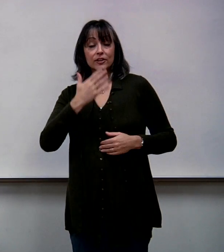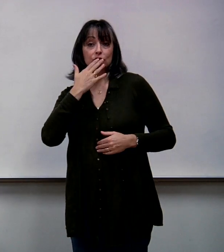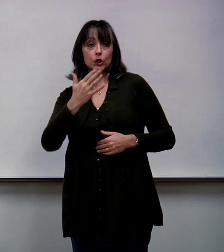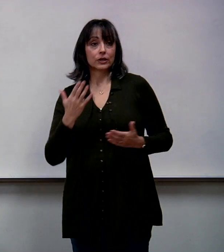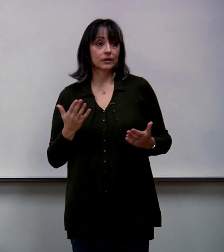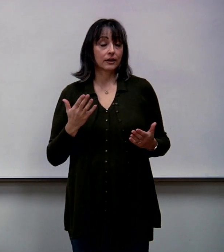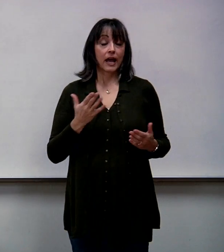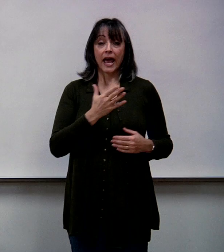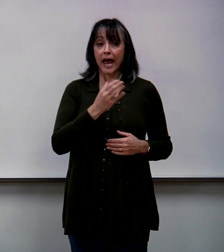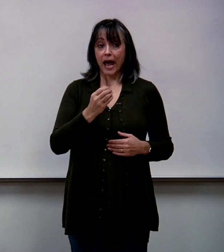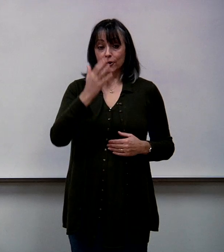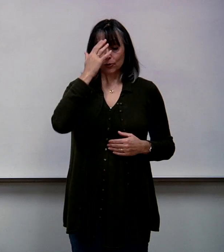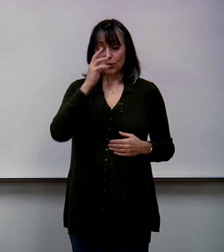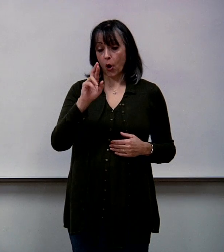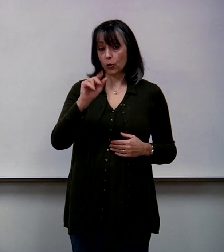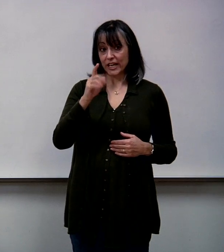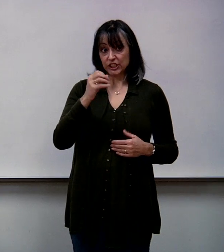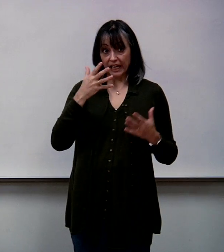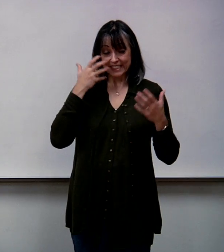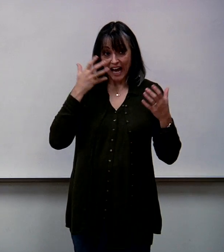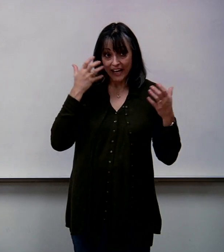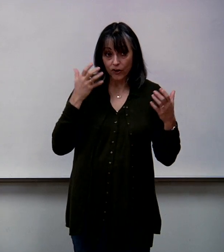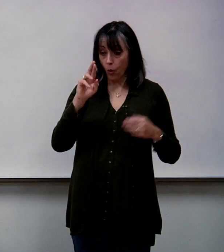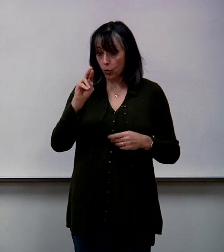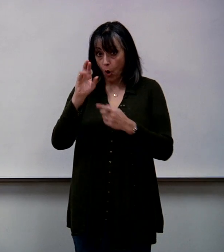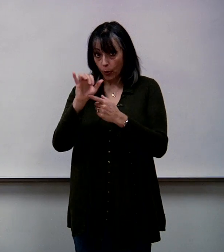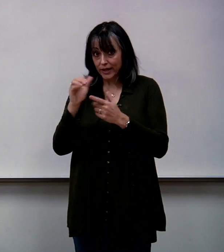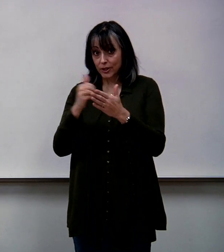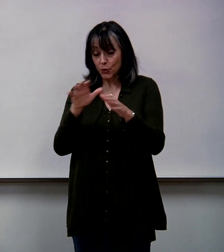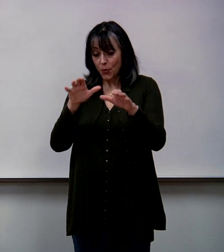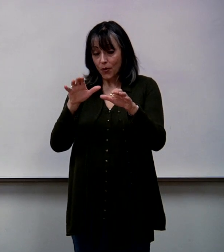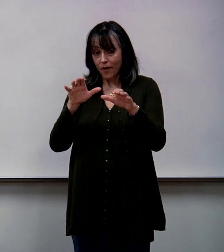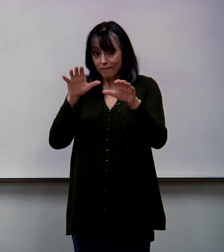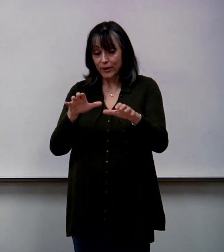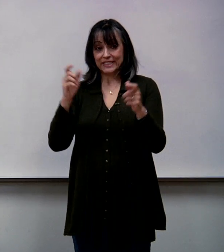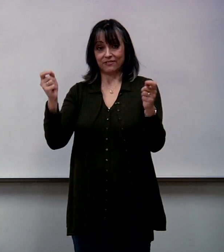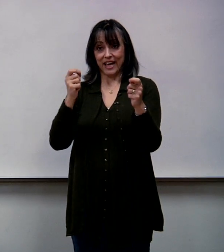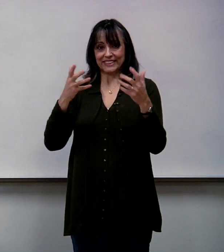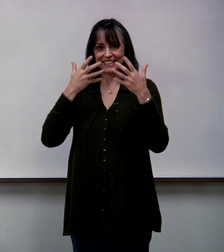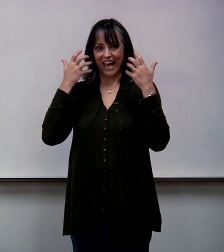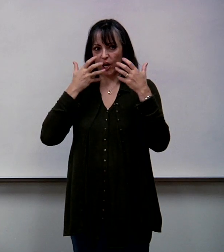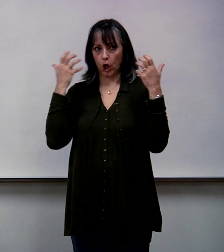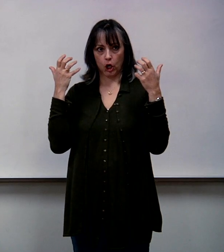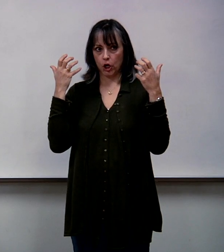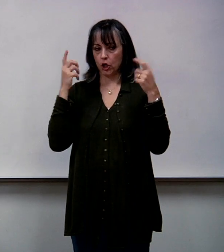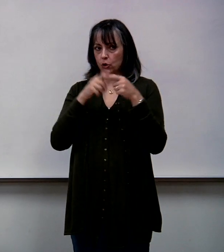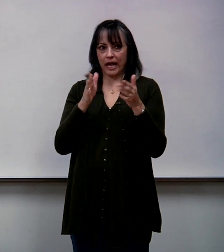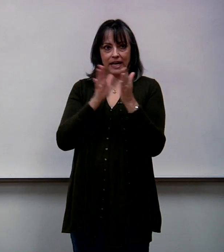Roarie, the new Freezefest tiger join you in any sort of campaign event. You could not use the RIT Message Center email to promote your